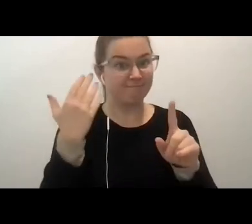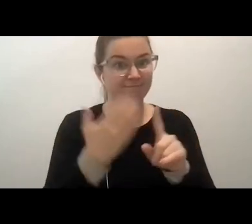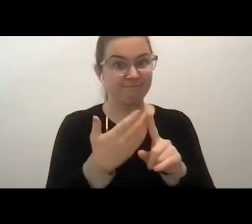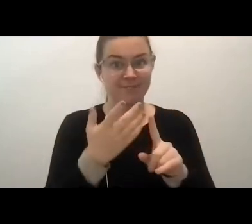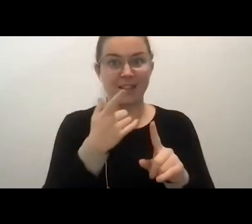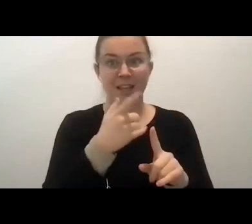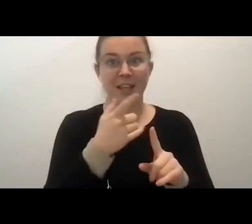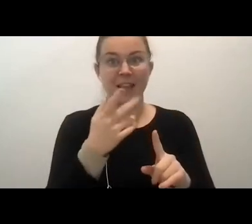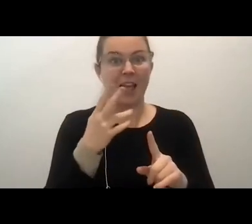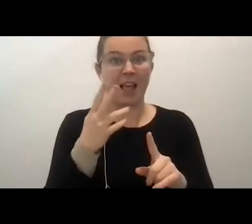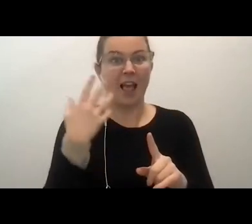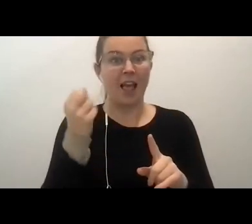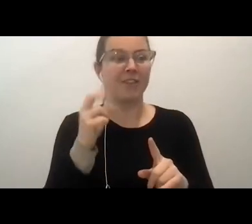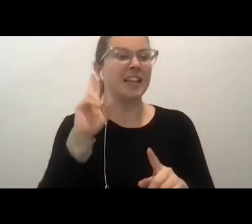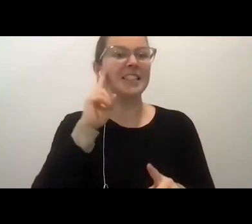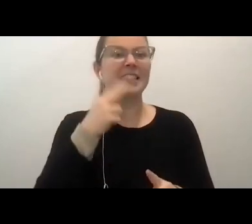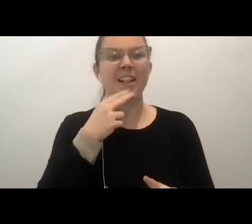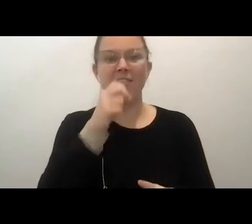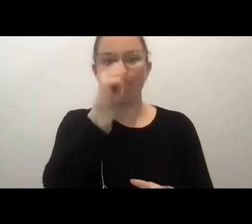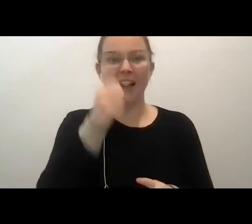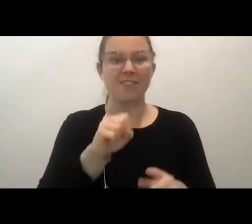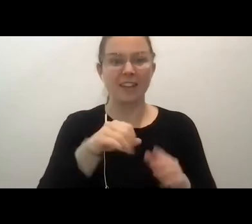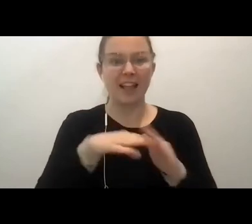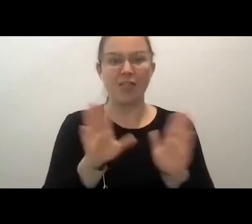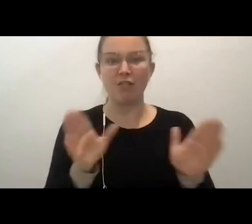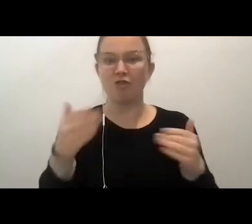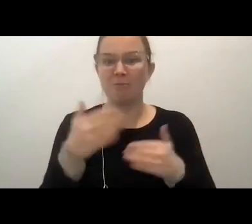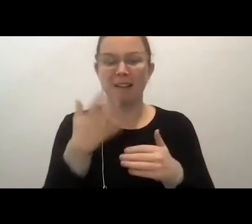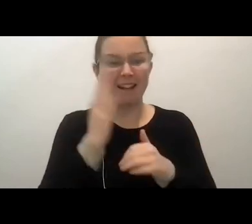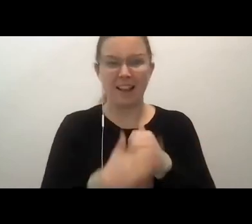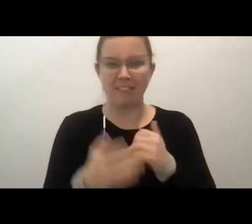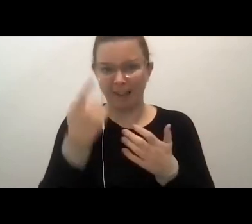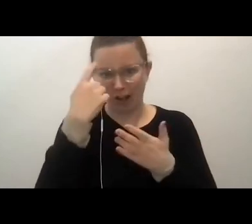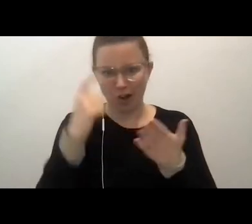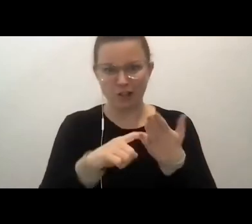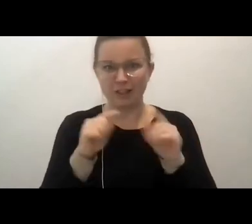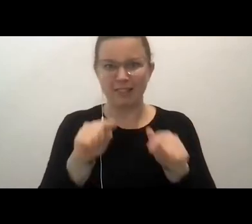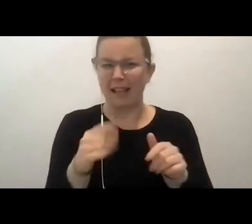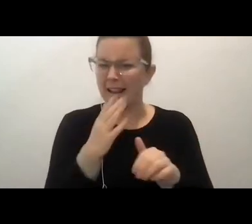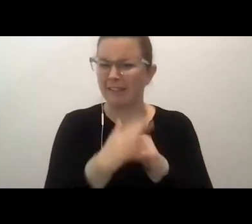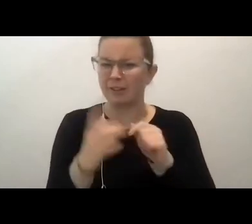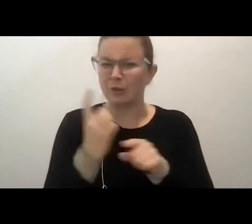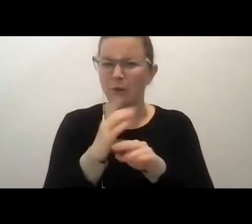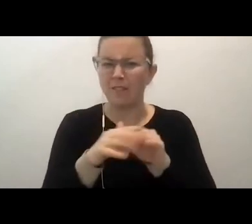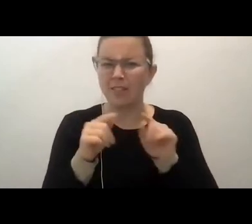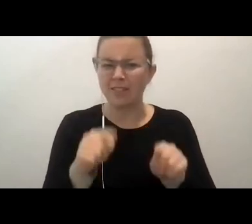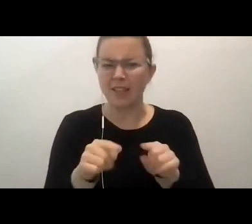in the room that was never talked about, never acknowledged. And even after I was diagnosed